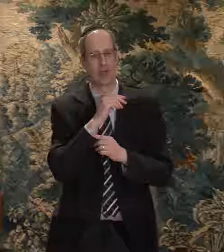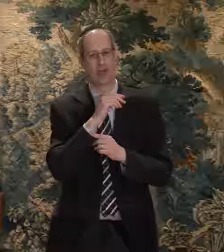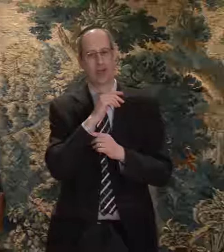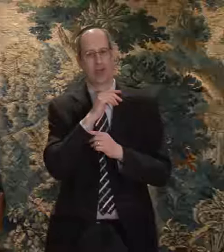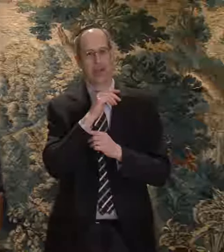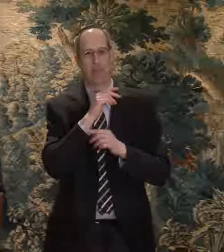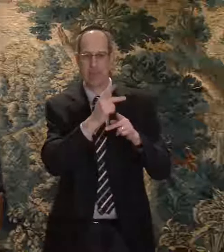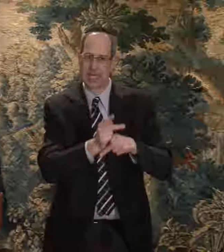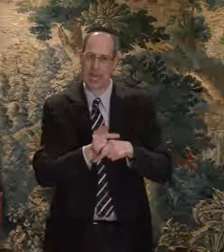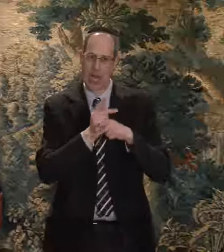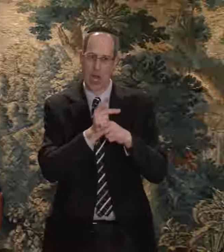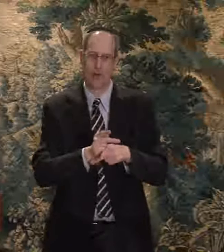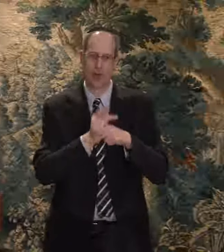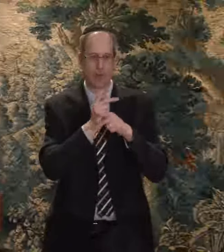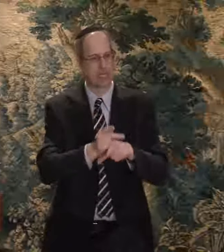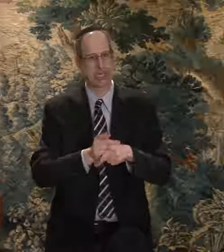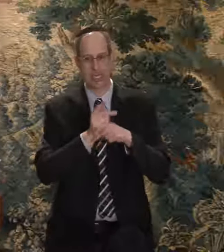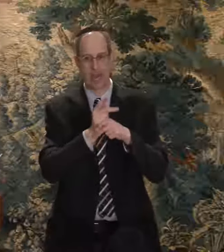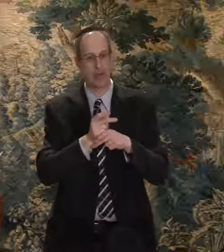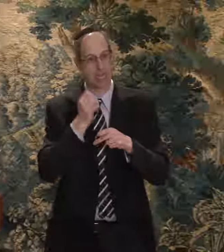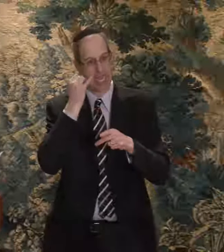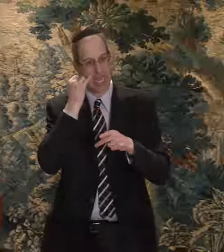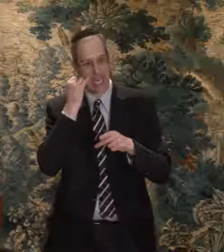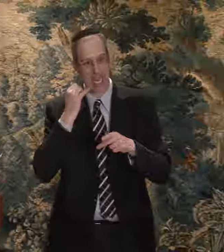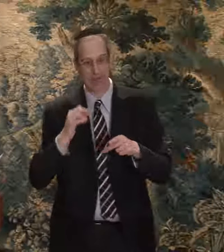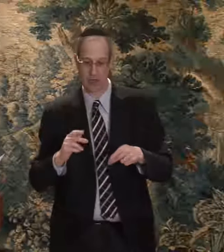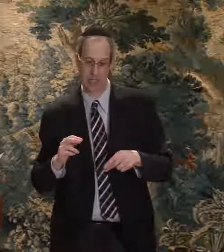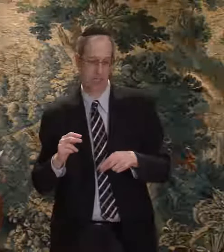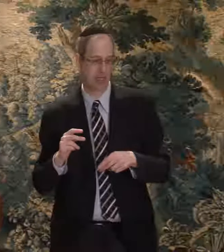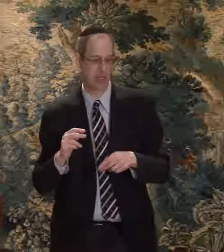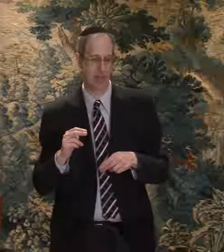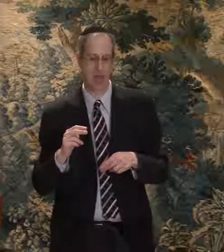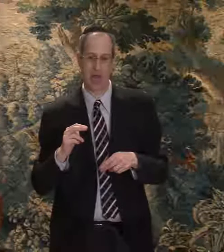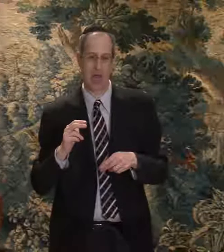careful be careful if you're trying to climb the mountain and then you stop on